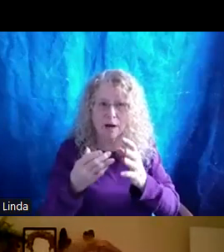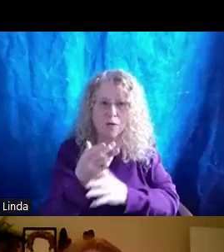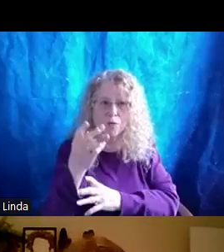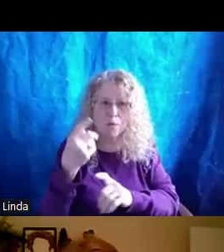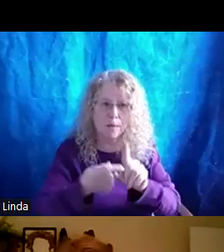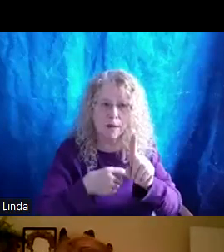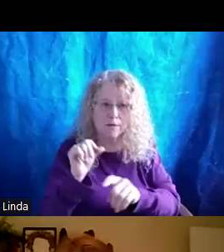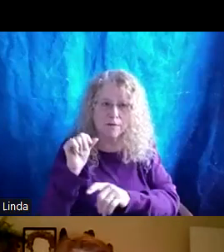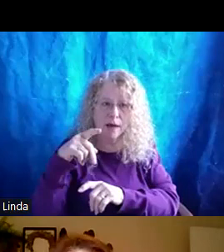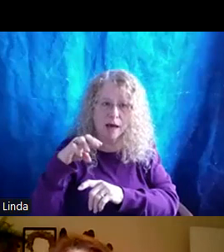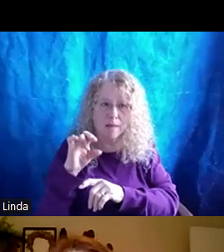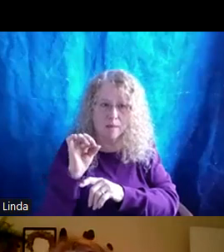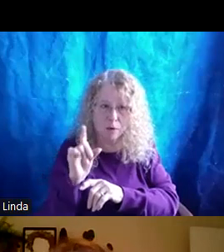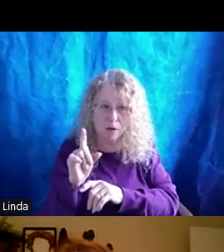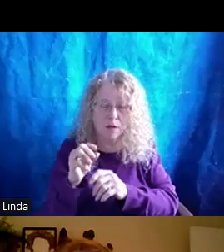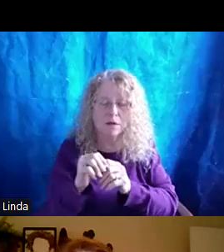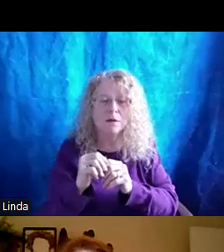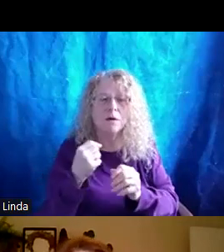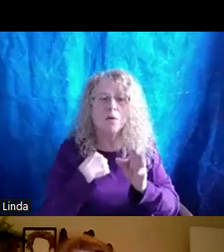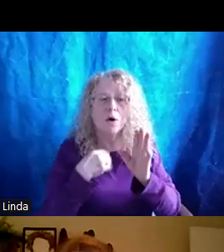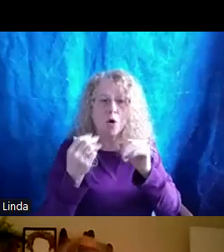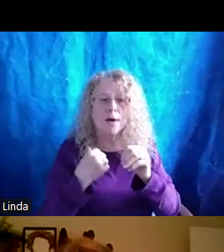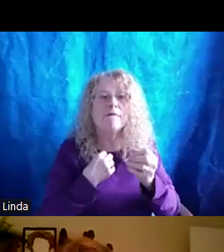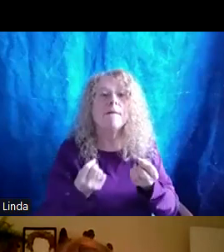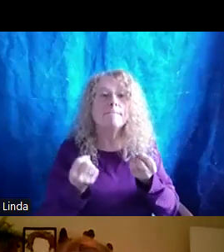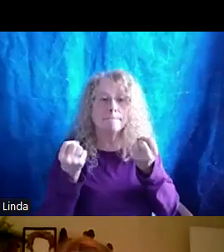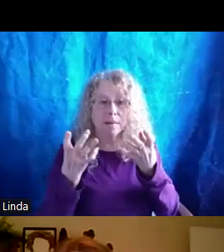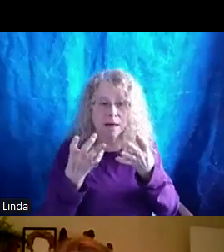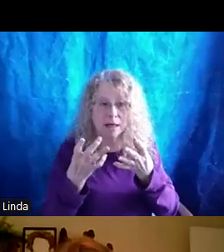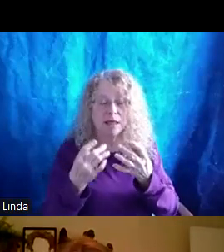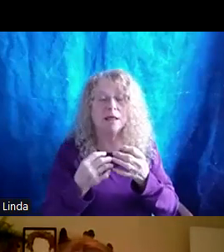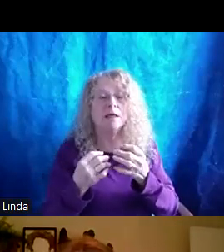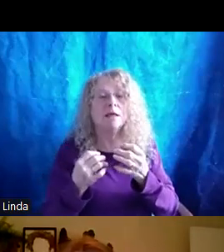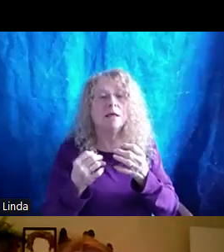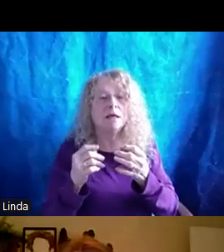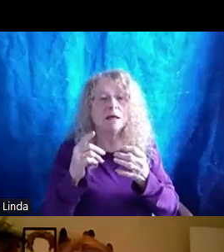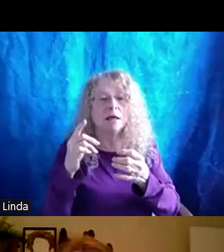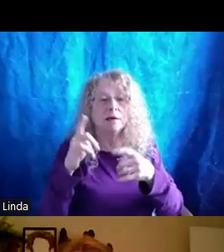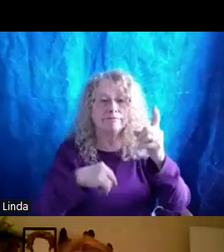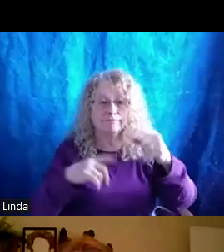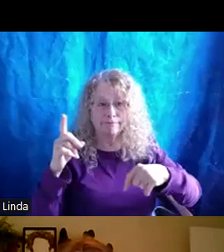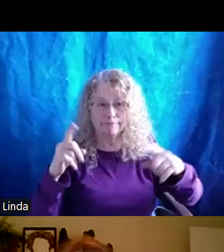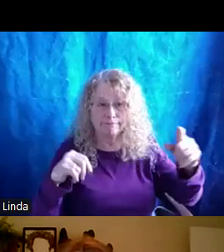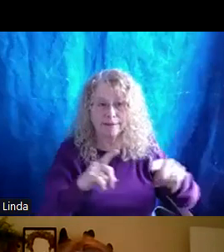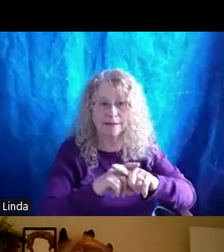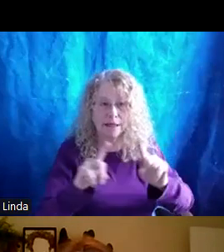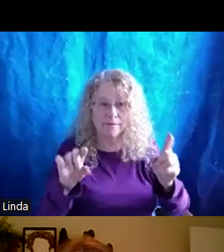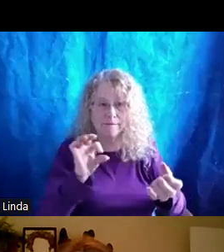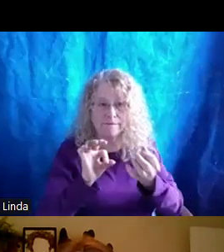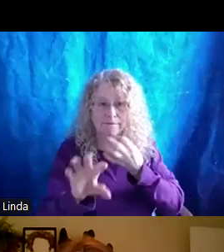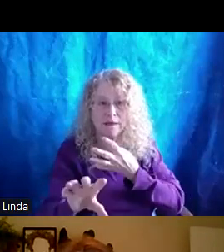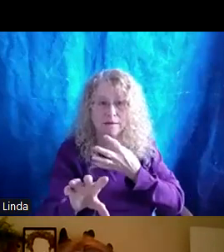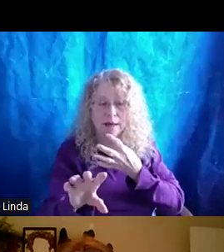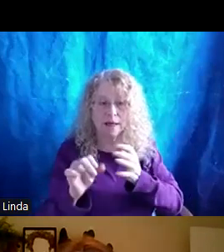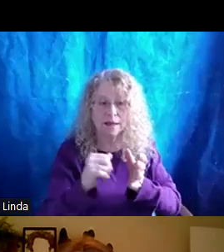AND WE'RE JUST HOPING TO GET MANY AND DIVERSE FEEDBACK ON THAT AS IT WILL SHAPE GOVERNMENT